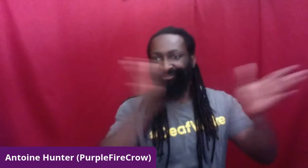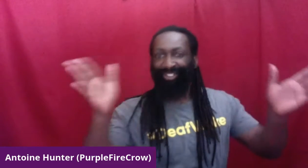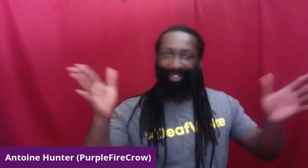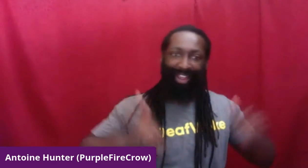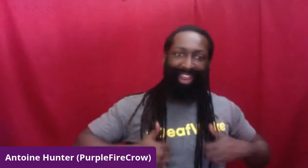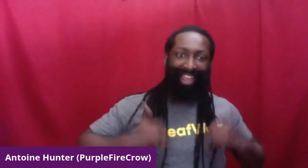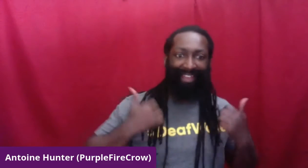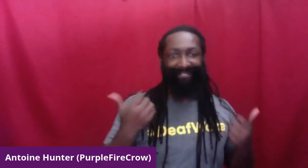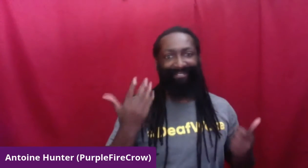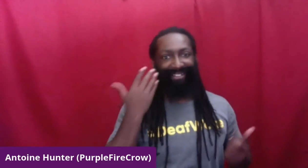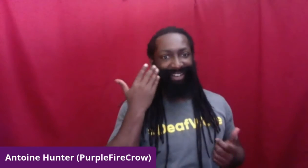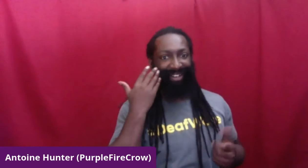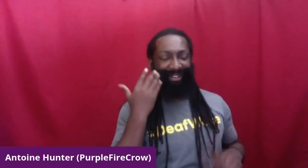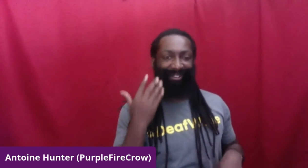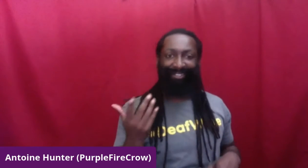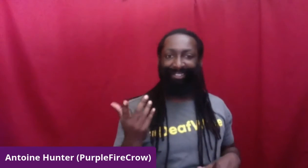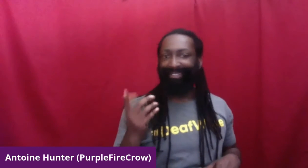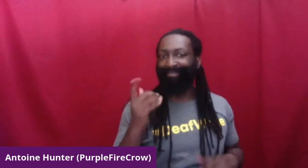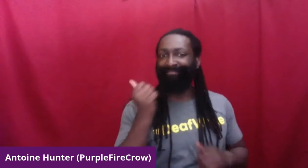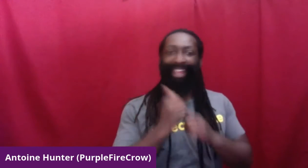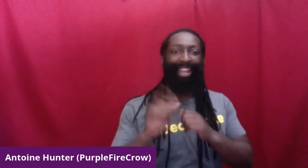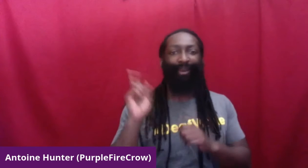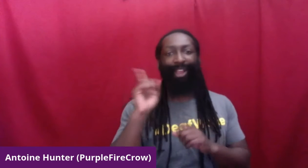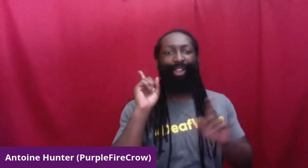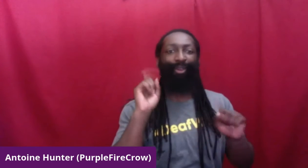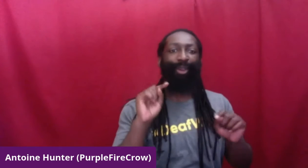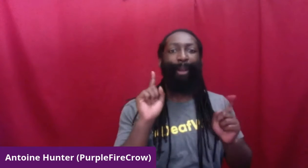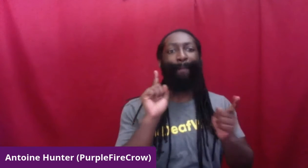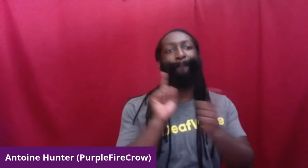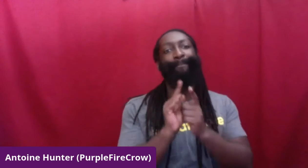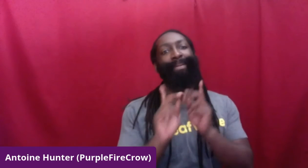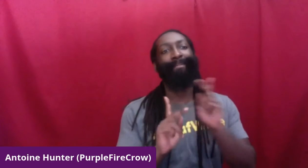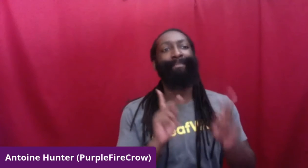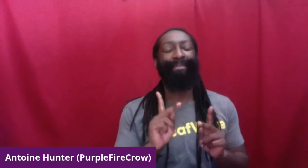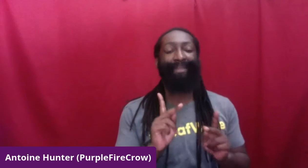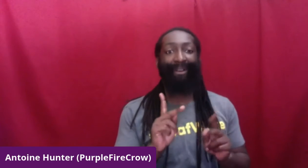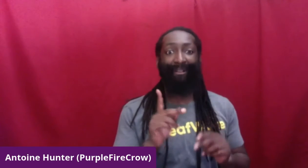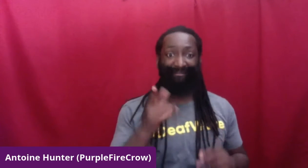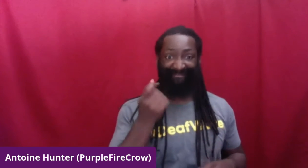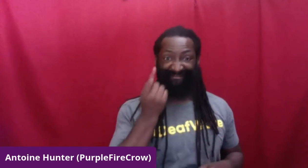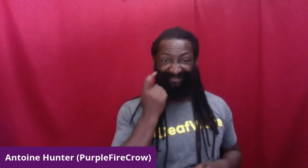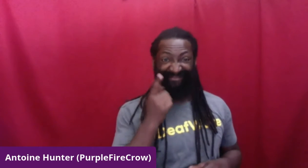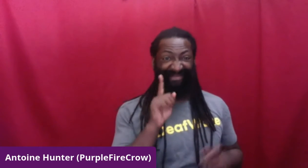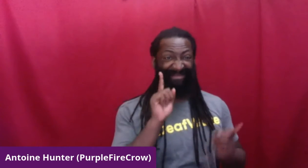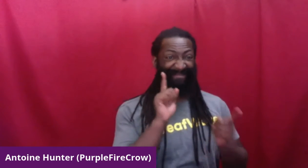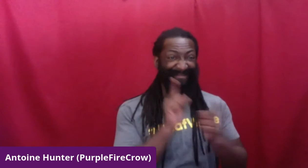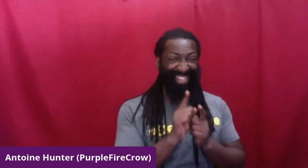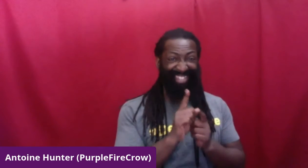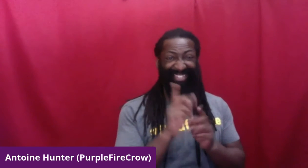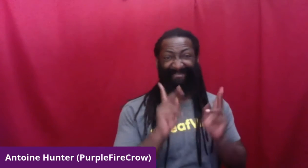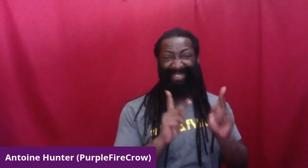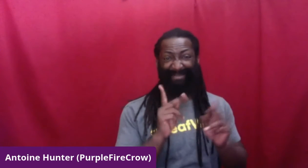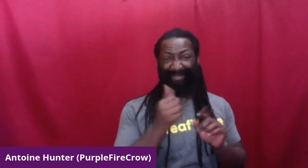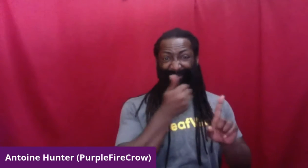And I wish the world can experience that every day in life. You know, for example, just going to meet somebody.